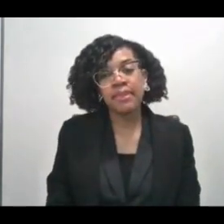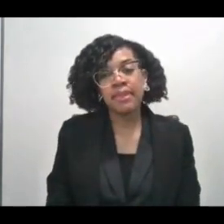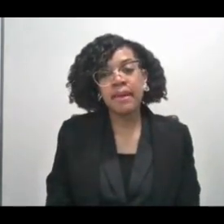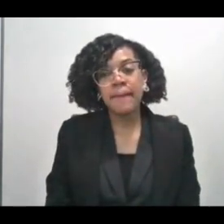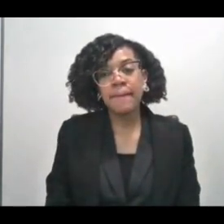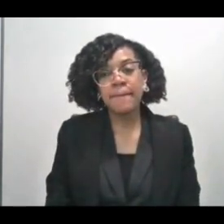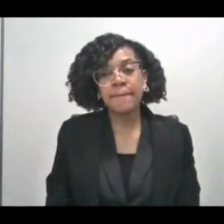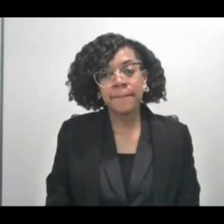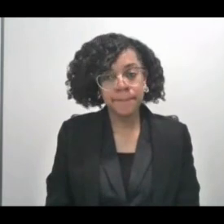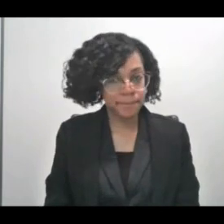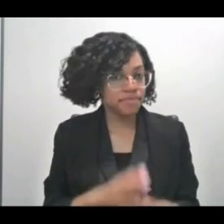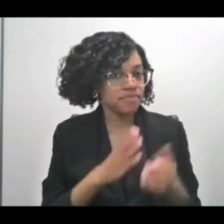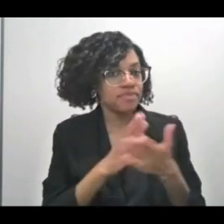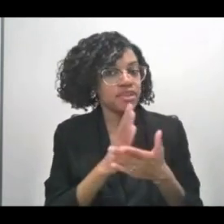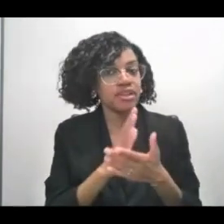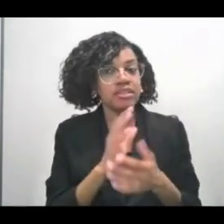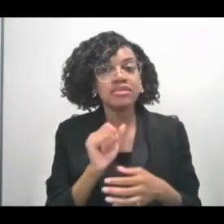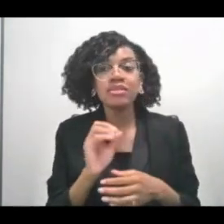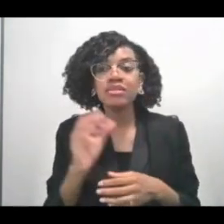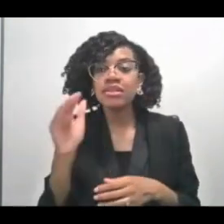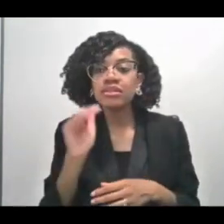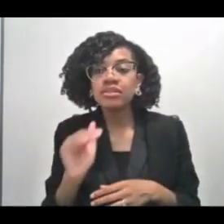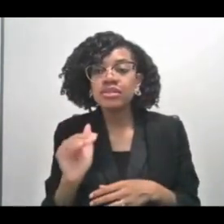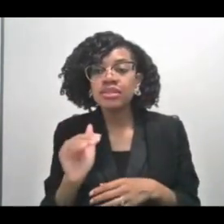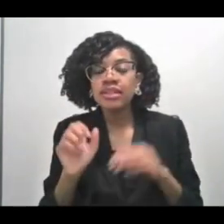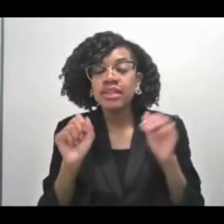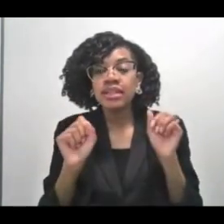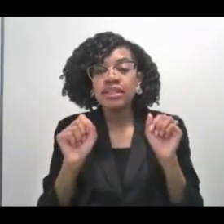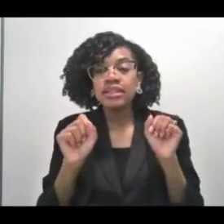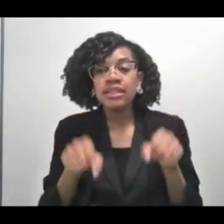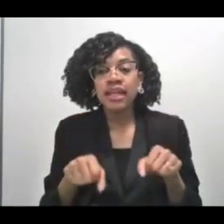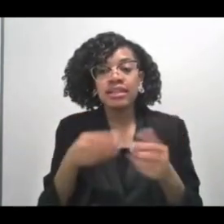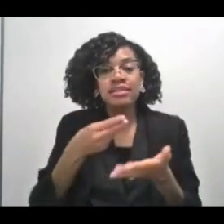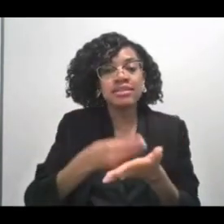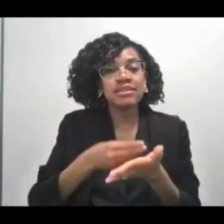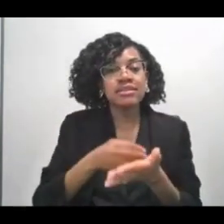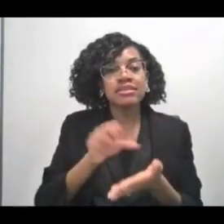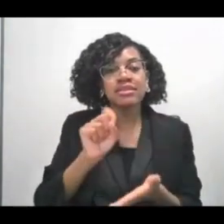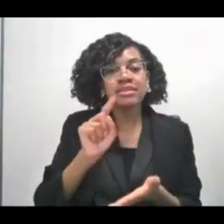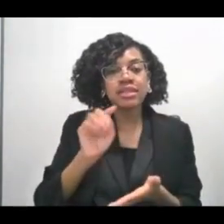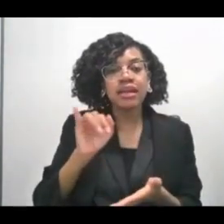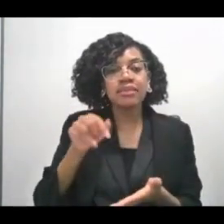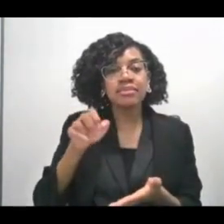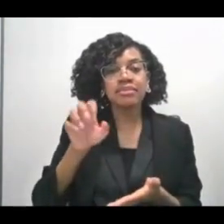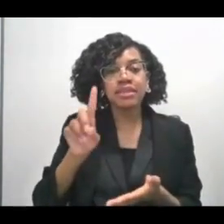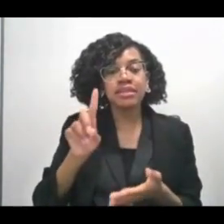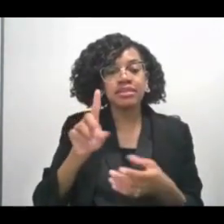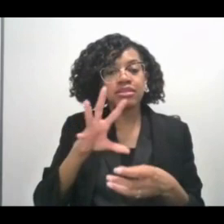Amara Davis: Alright, so can a stipend be included to help offset the cost of initial job placement for the employer?